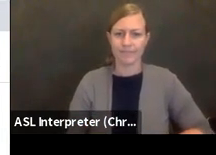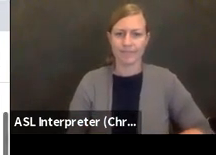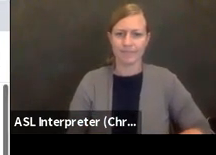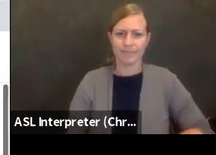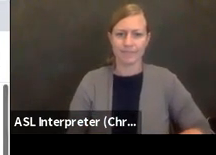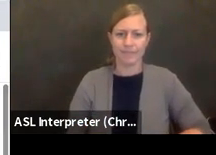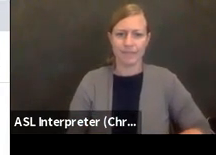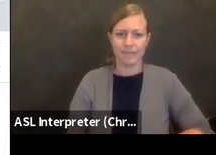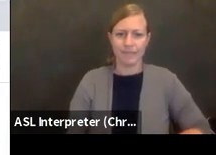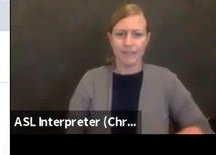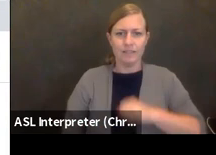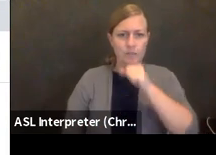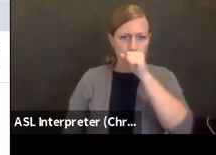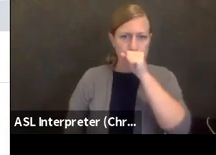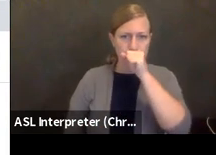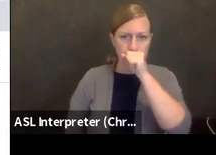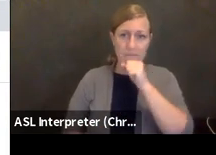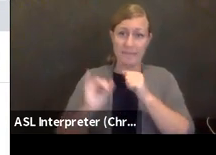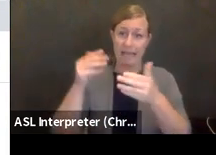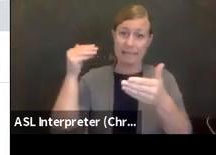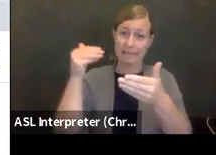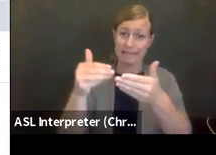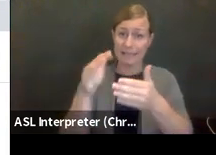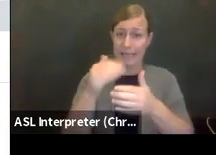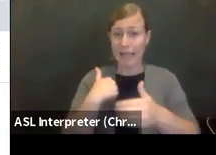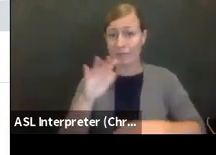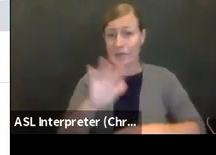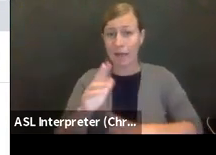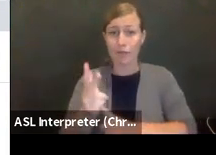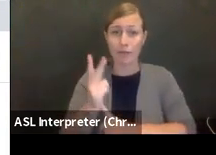ESD 112-- Kristina Wambold: And that leads us to about three minutes left in our session.